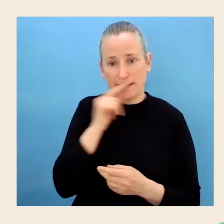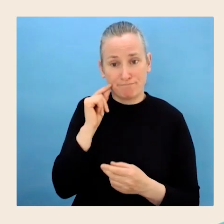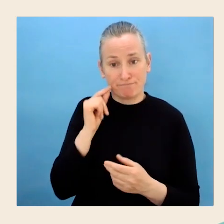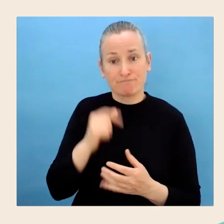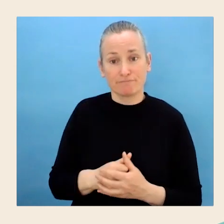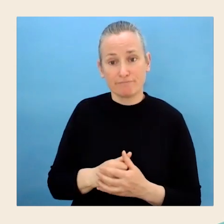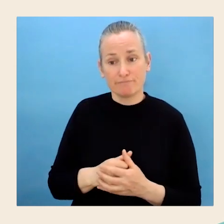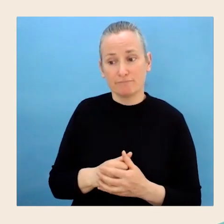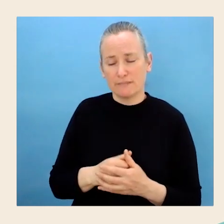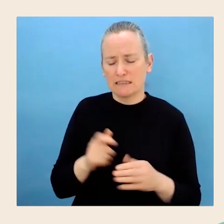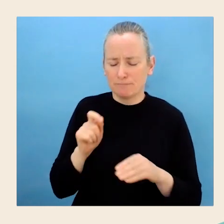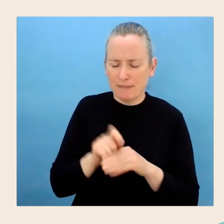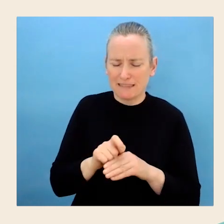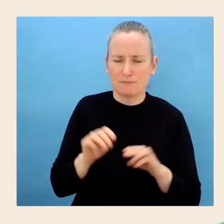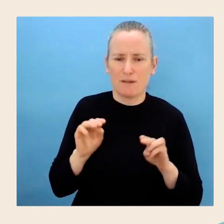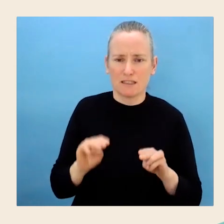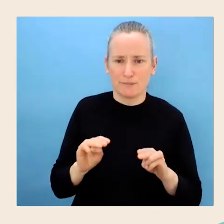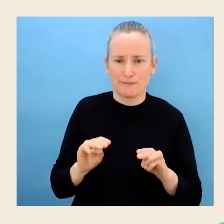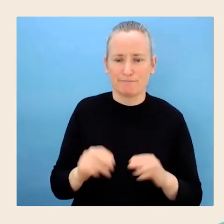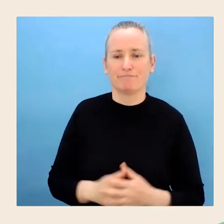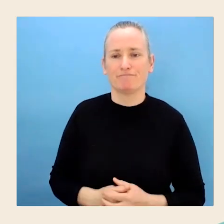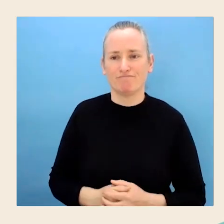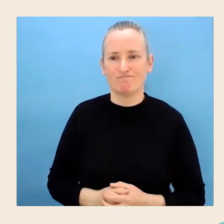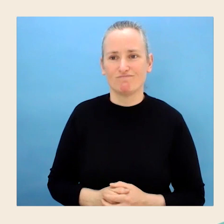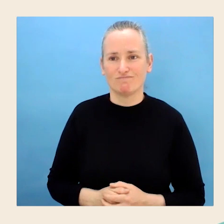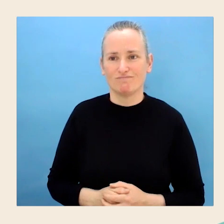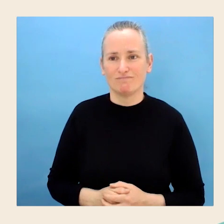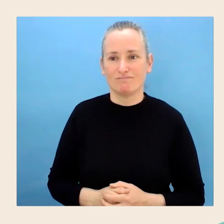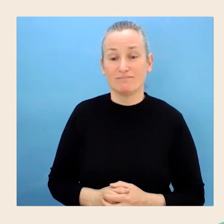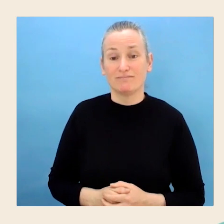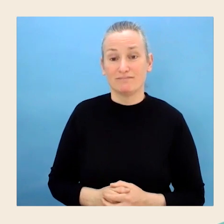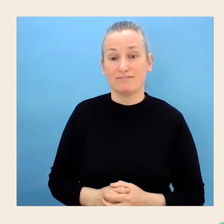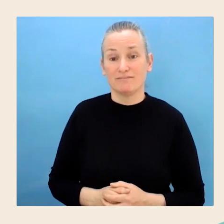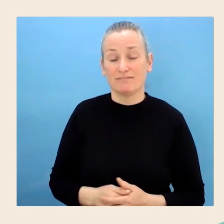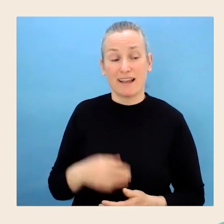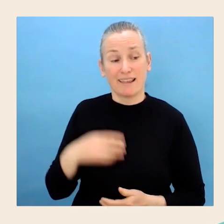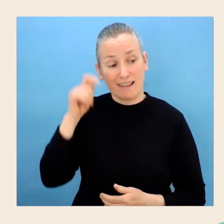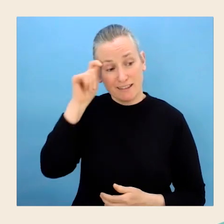And I think their style guides are just a guide, right,